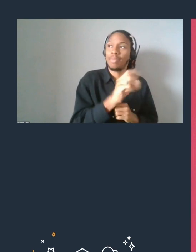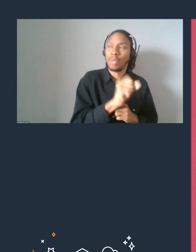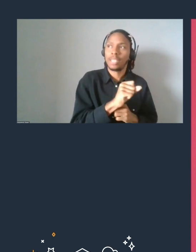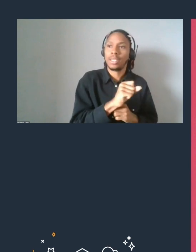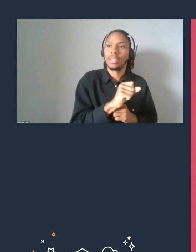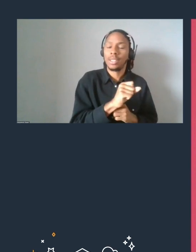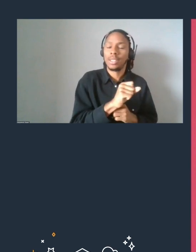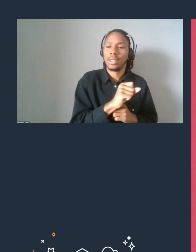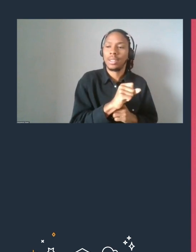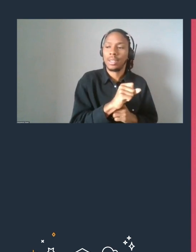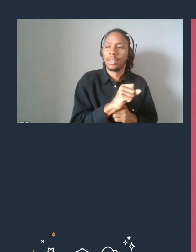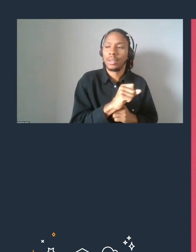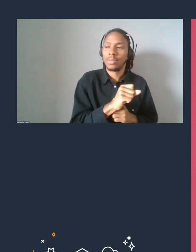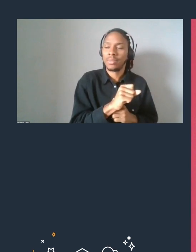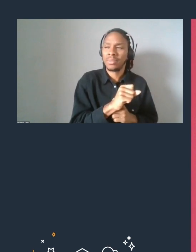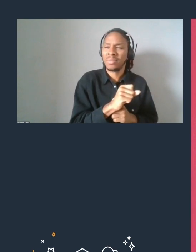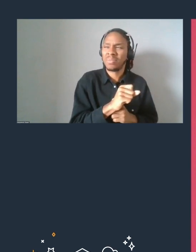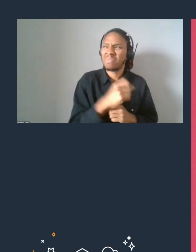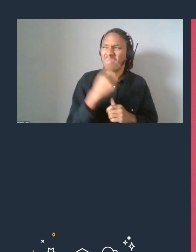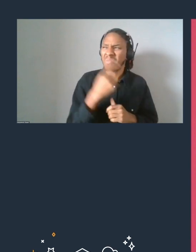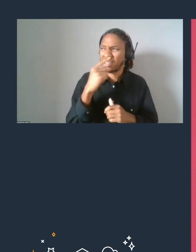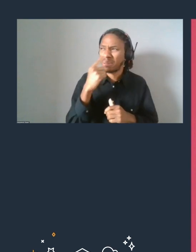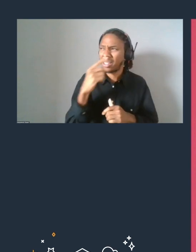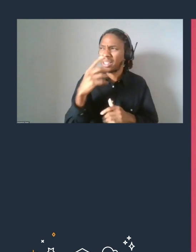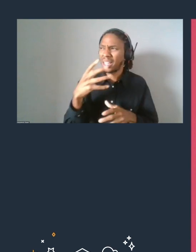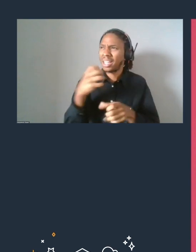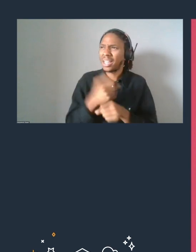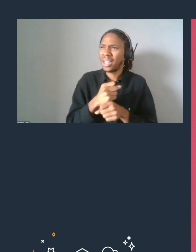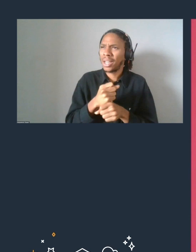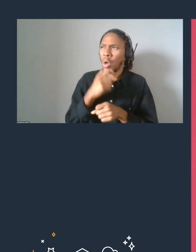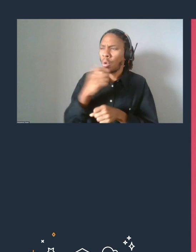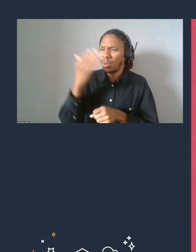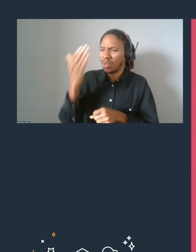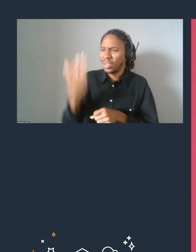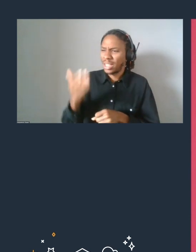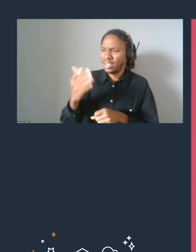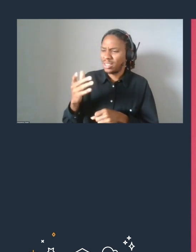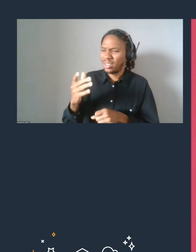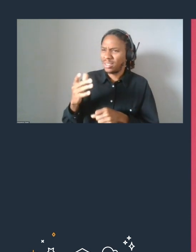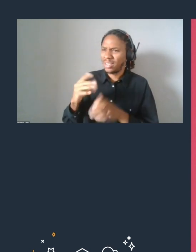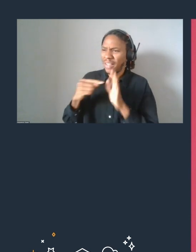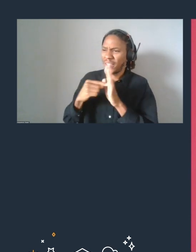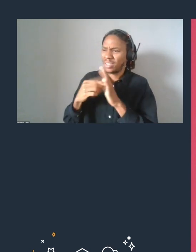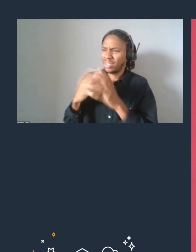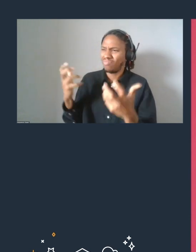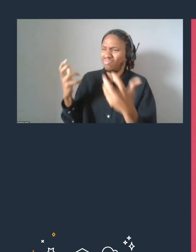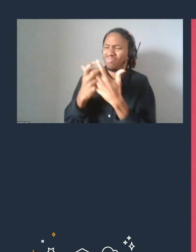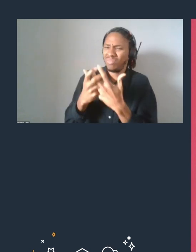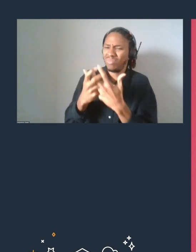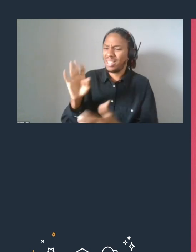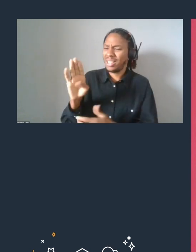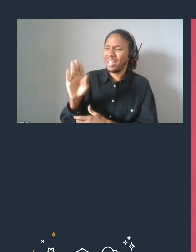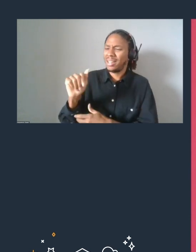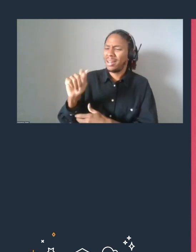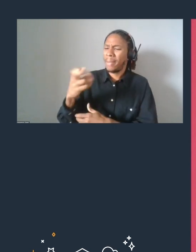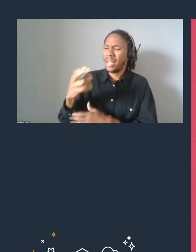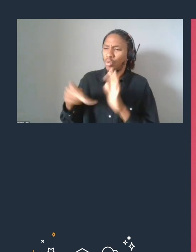Anusha, can you recap for us a little bit about who is this feature for, this batch replication? When would I use it?